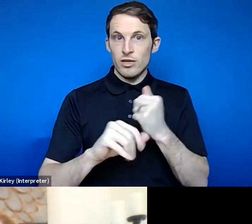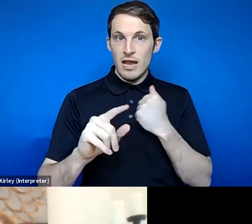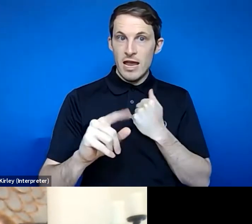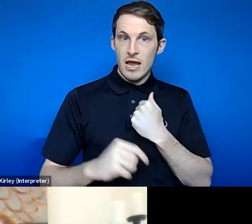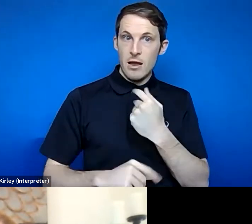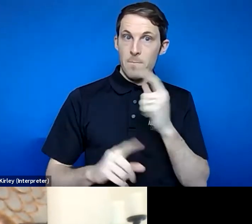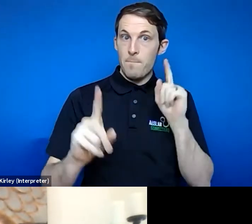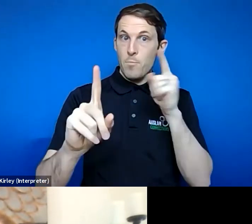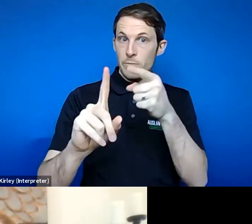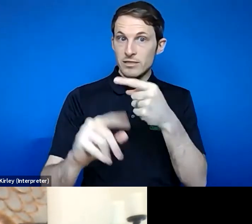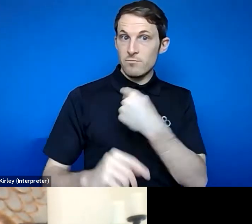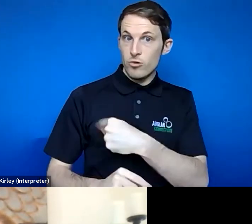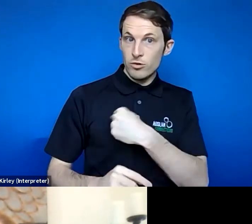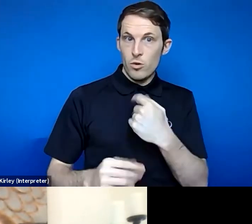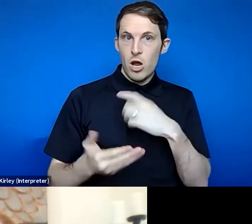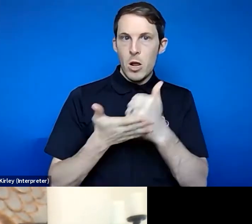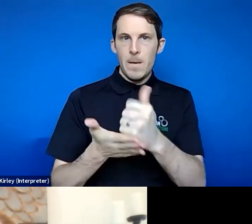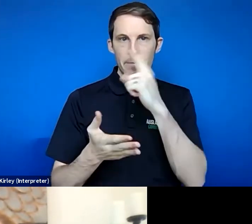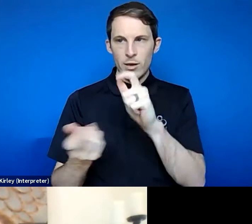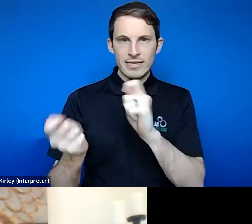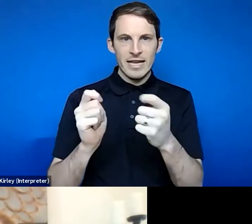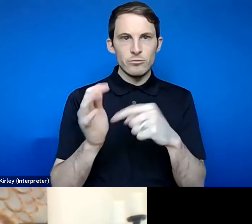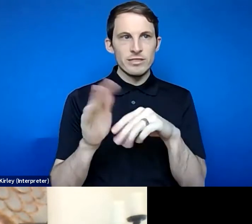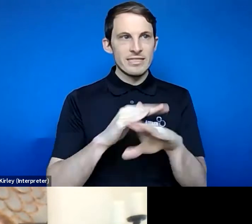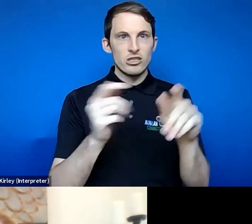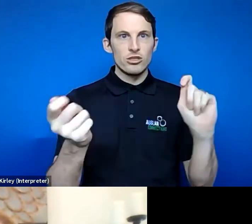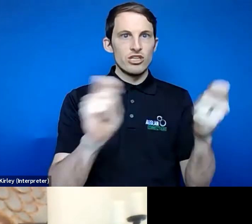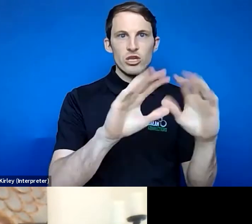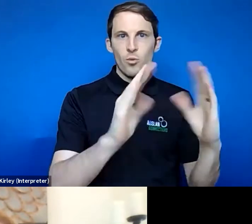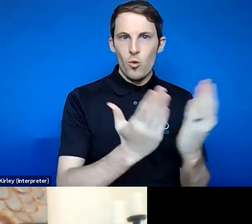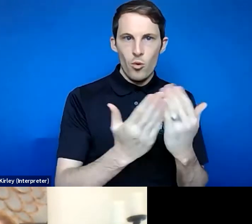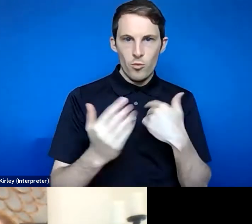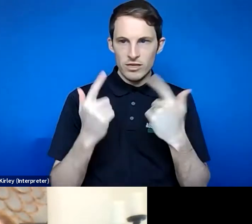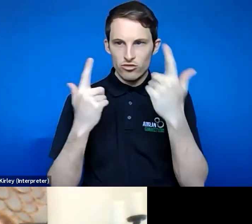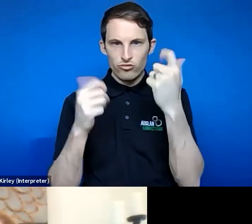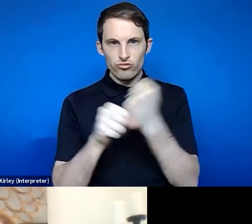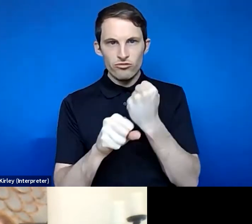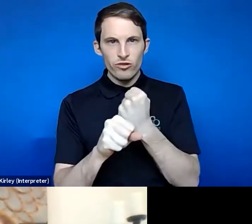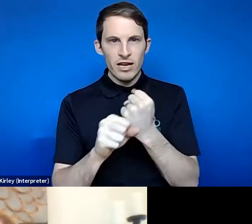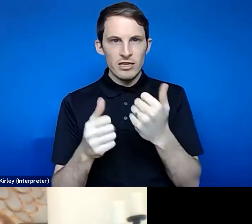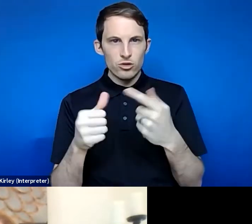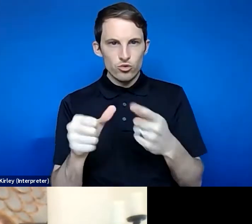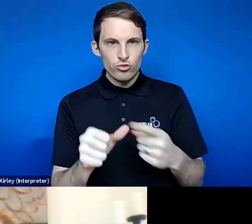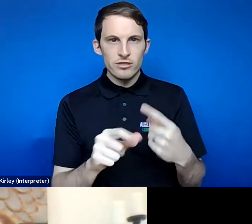adapt to a changing world, generate new solutions and ensure the opportunities of lifelong learning